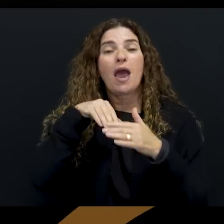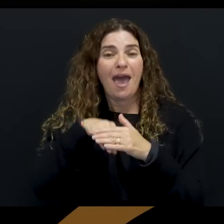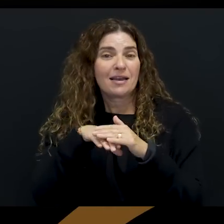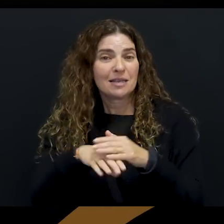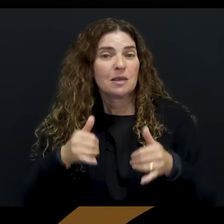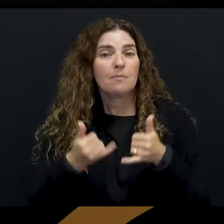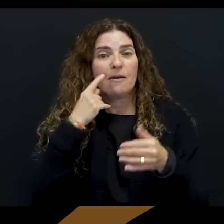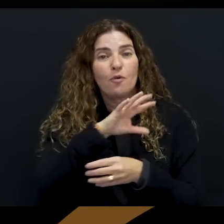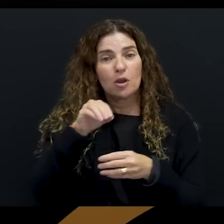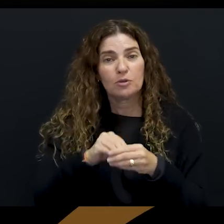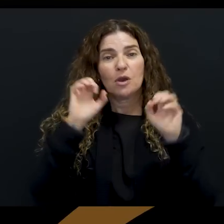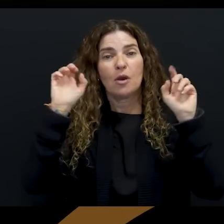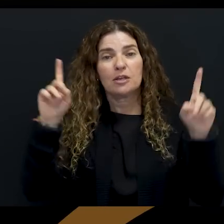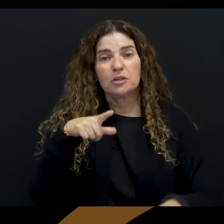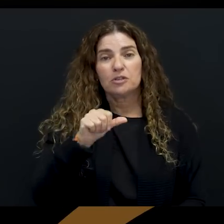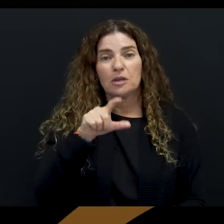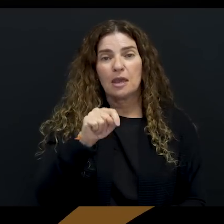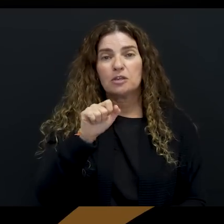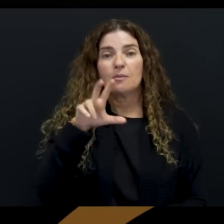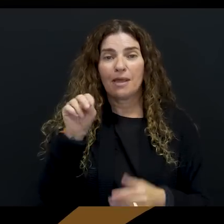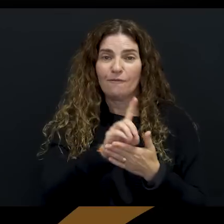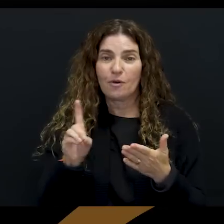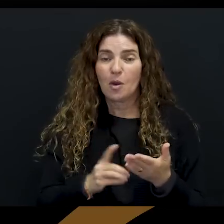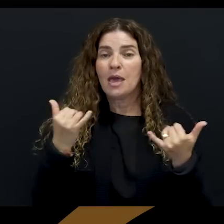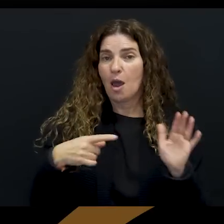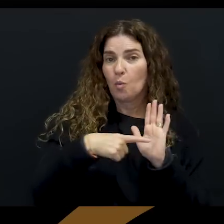AccessAbility Award for inclusive educational platform design.